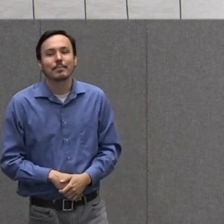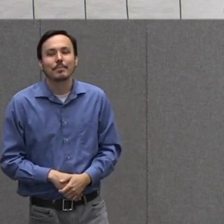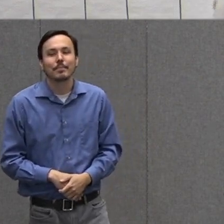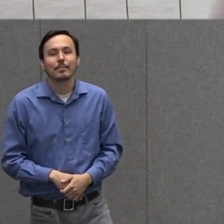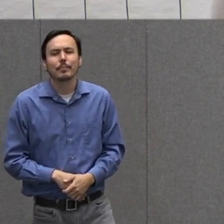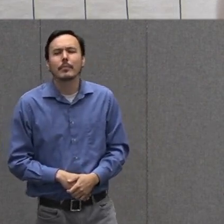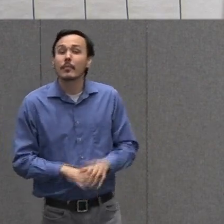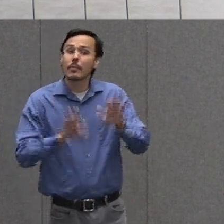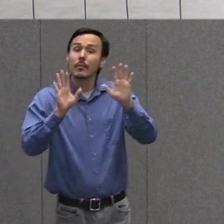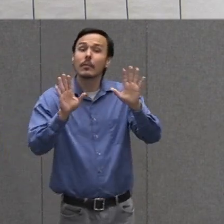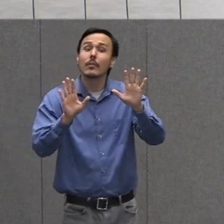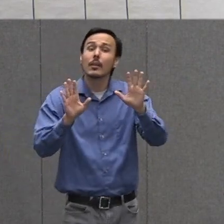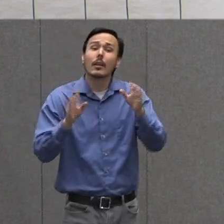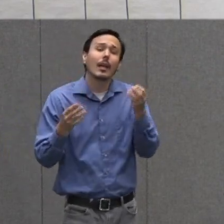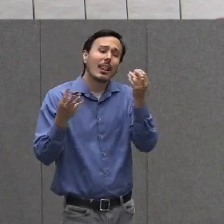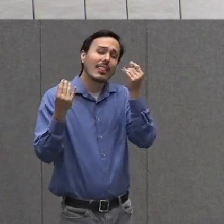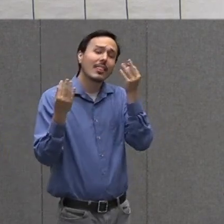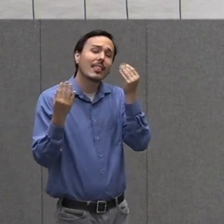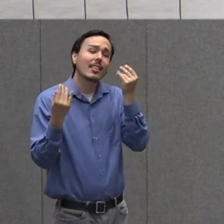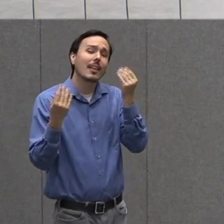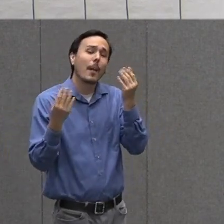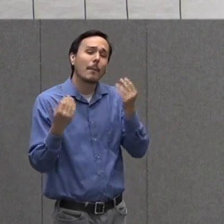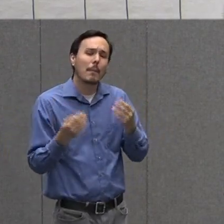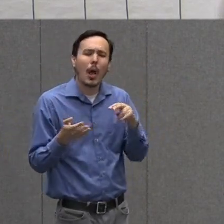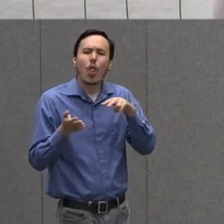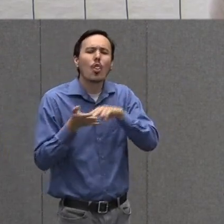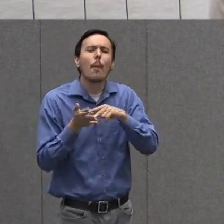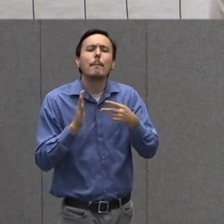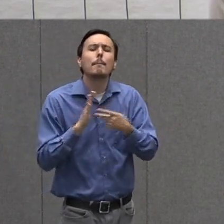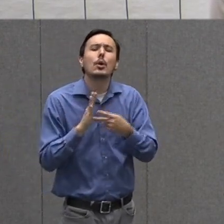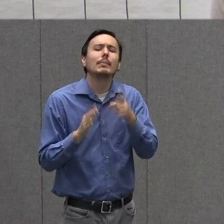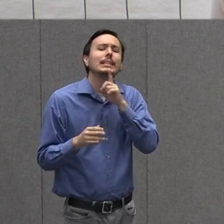Now let's think about what the purpose of the poem was.